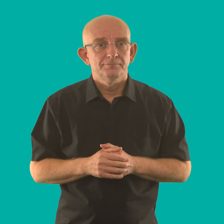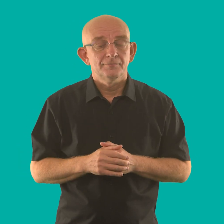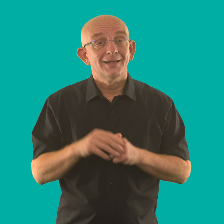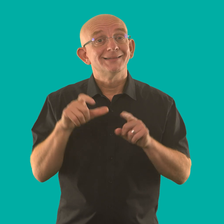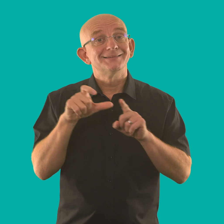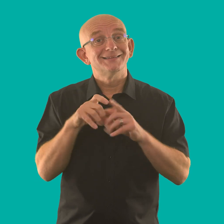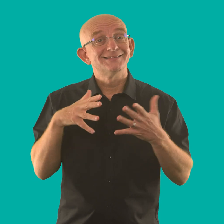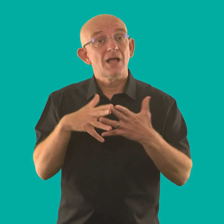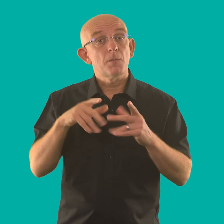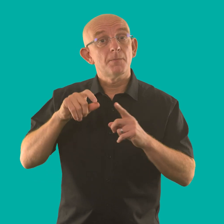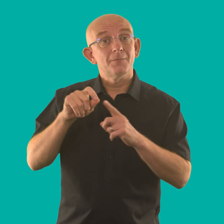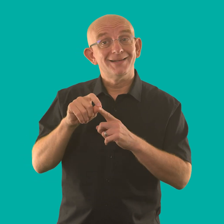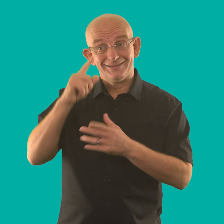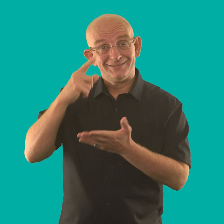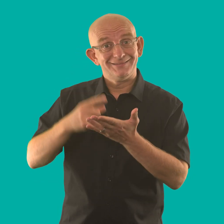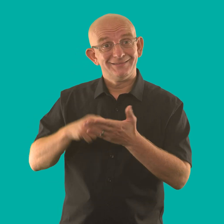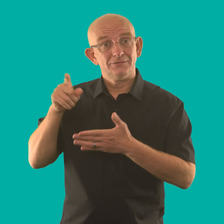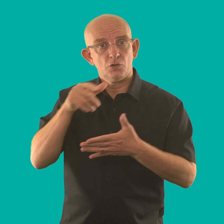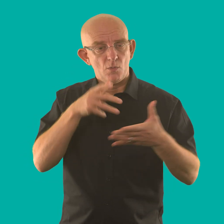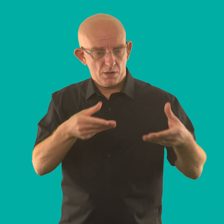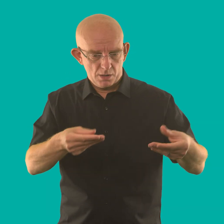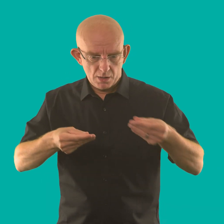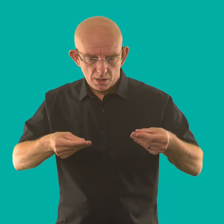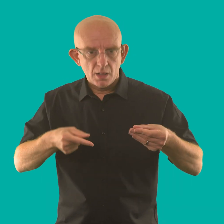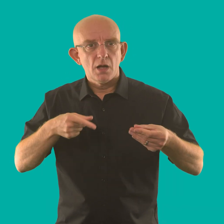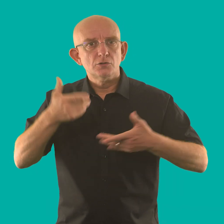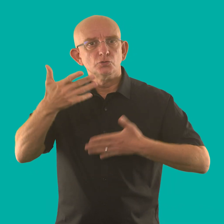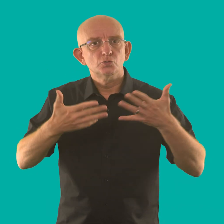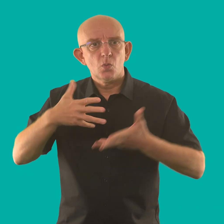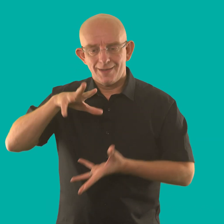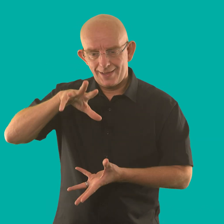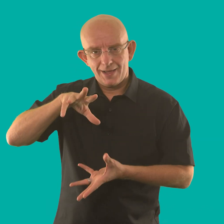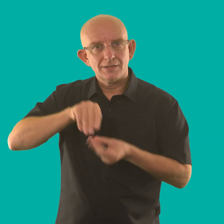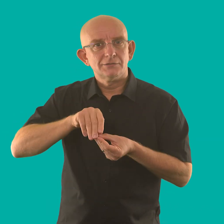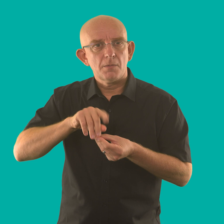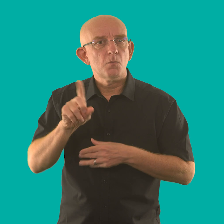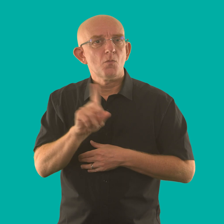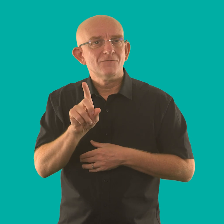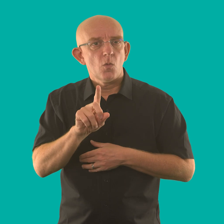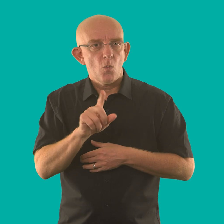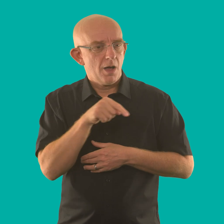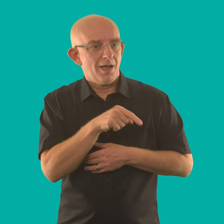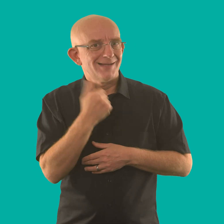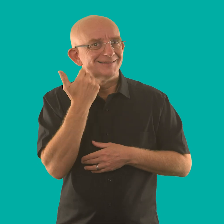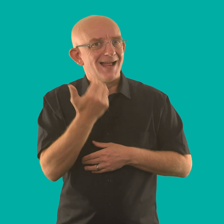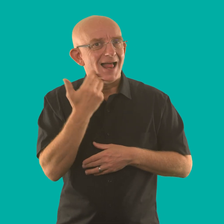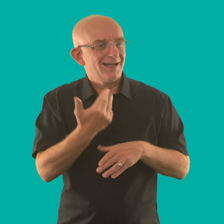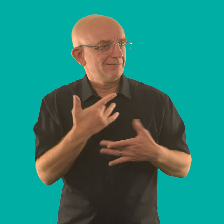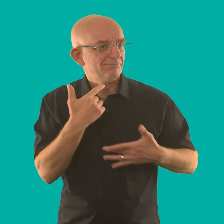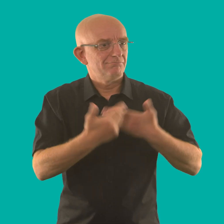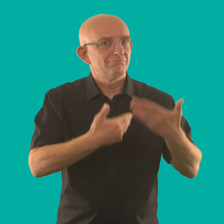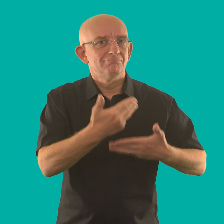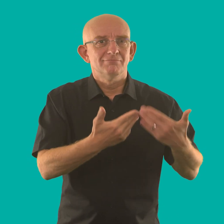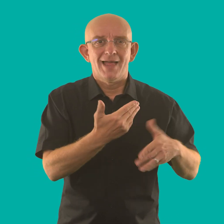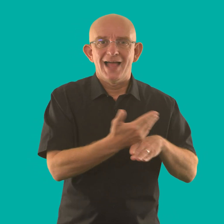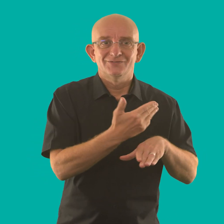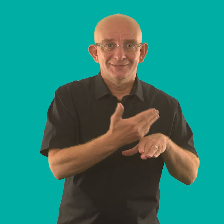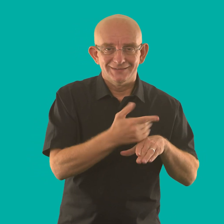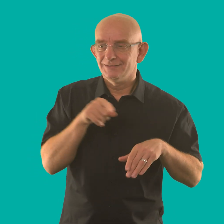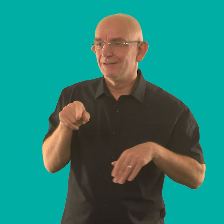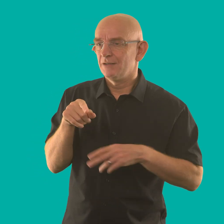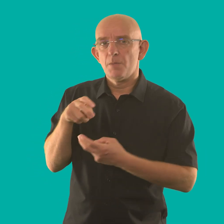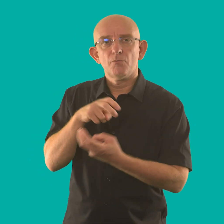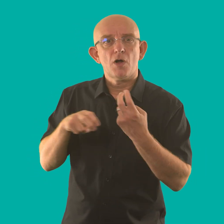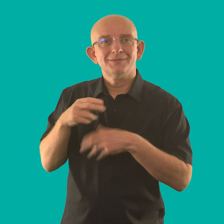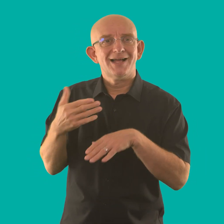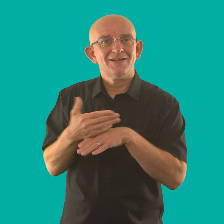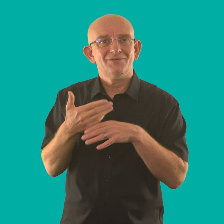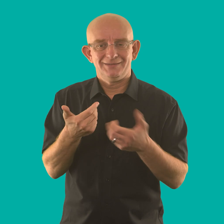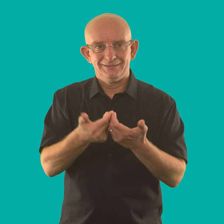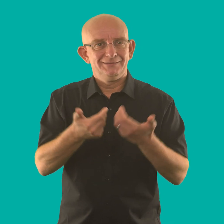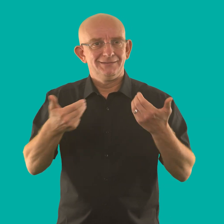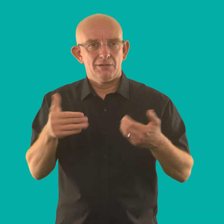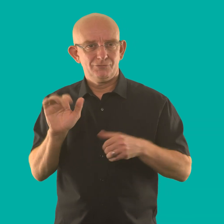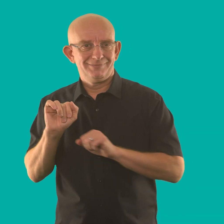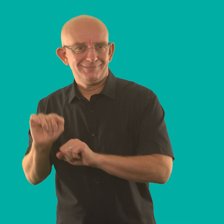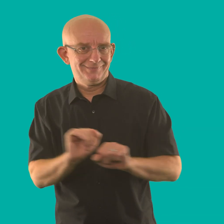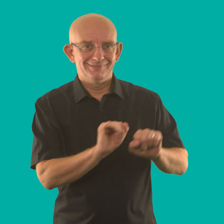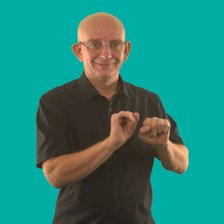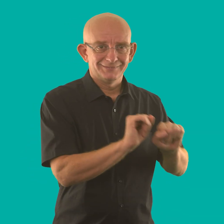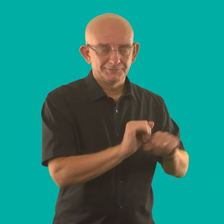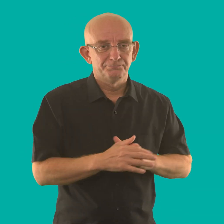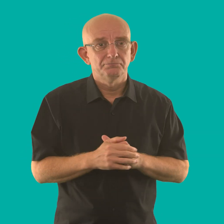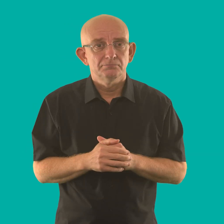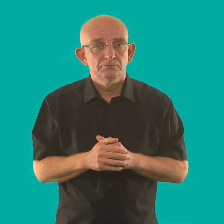The DWP decision maker adds up the scores for the daily living activities and mobility activities separately.